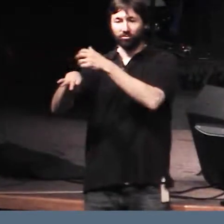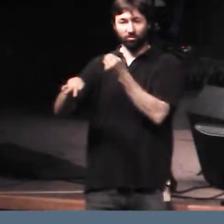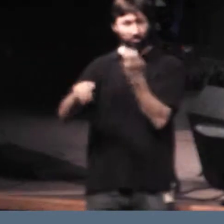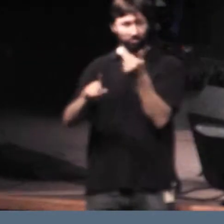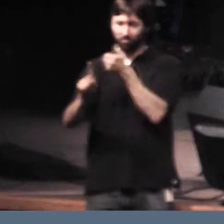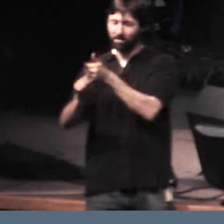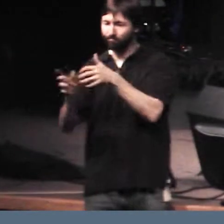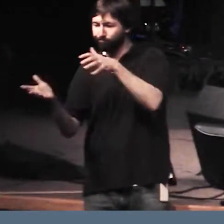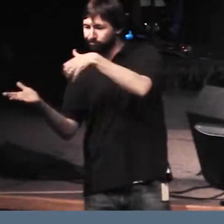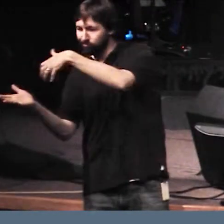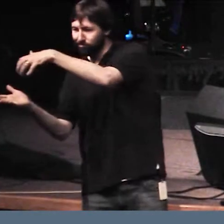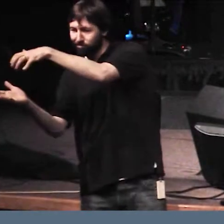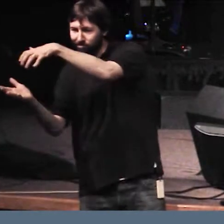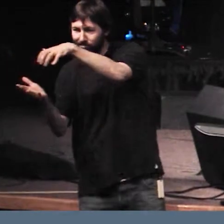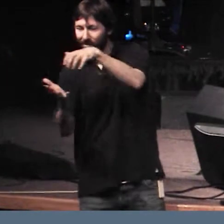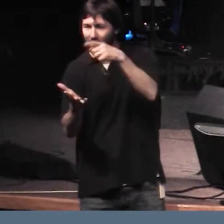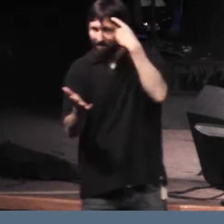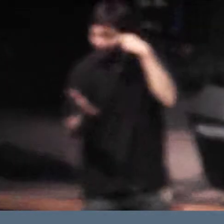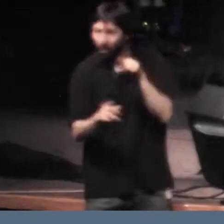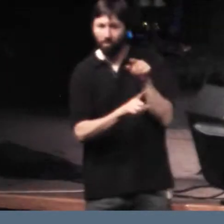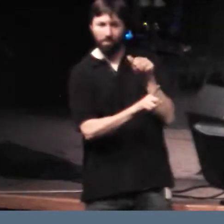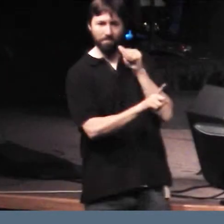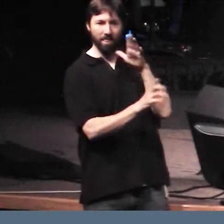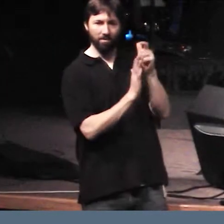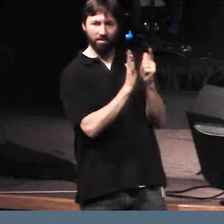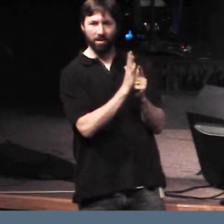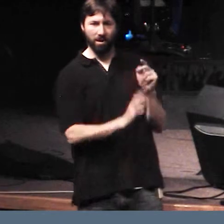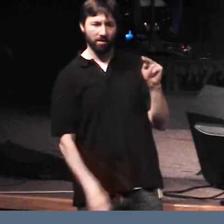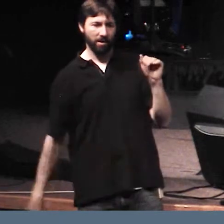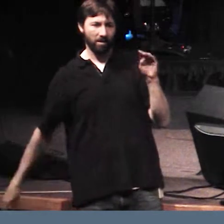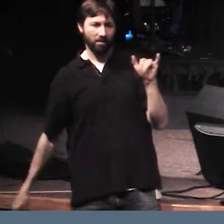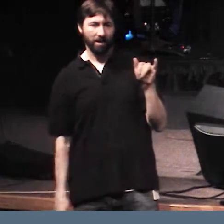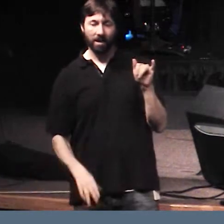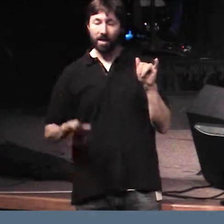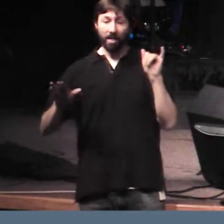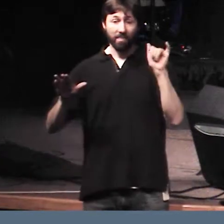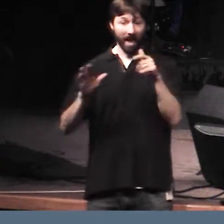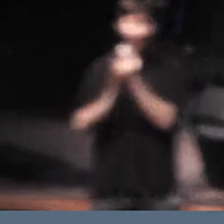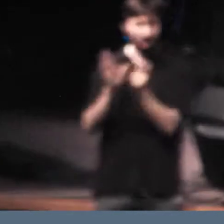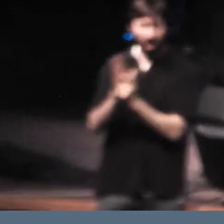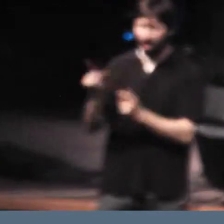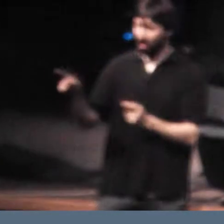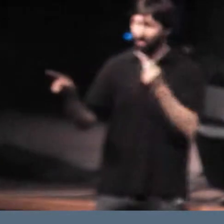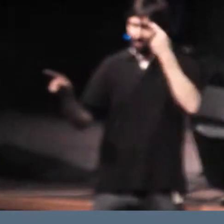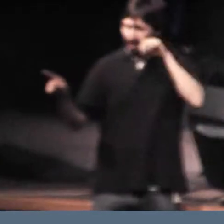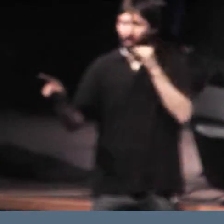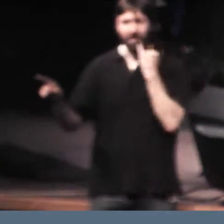for Naomi now here's the problem in Israel that law was for Israelites they had they they had some provision for foreigners but